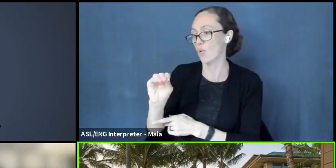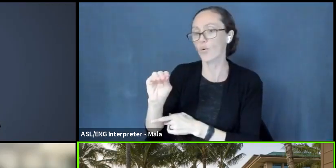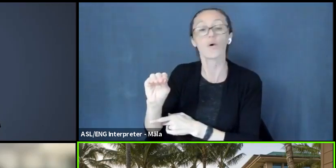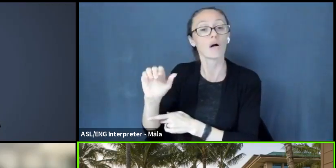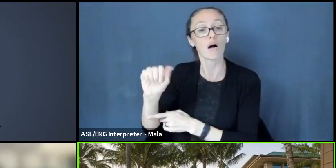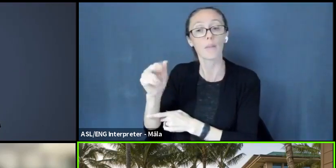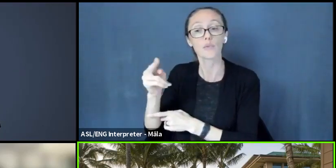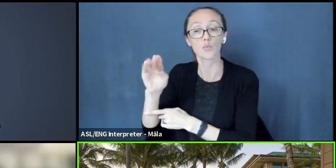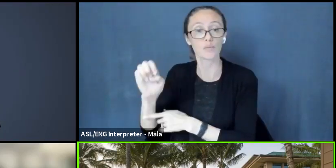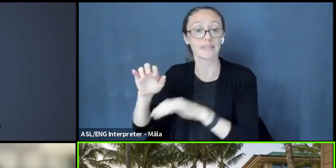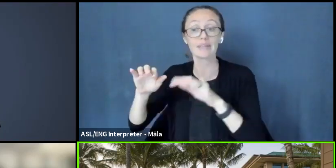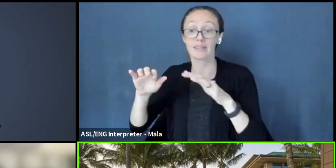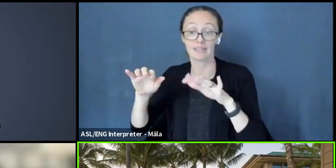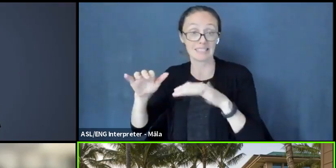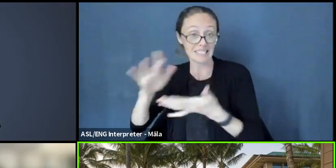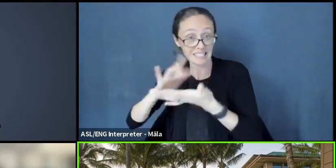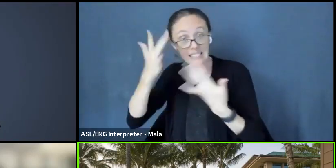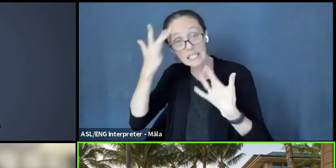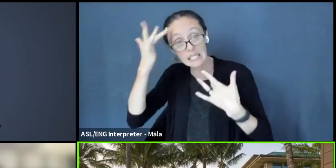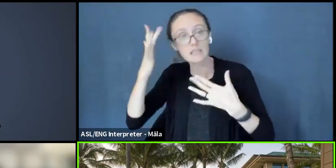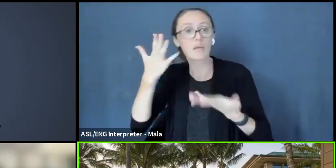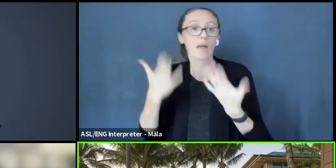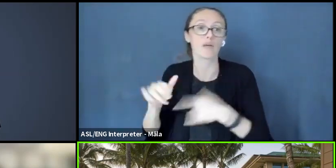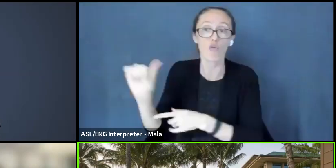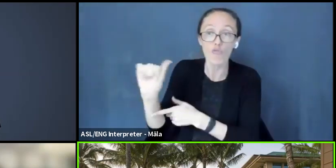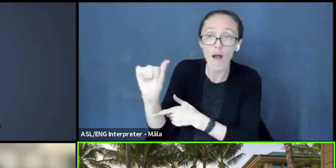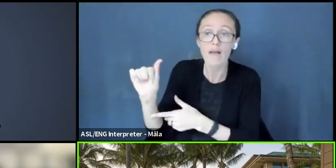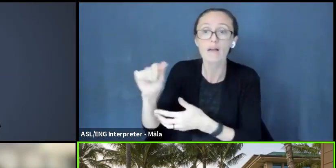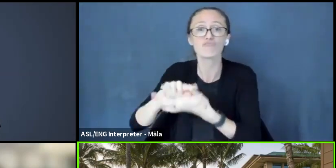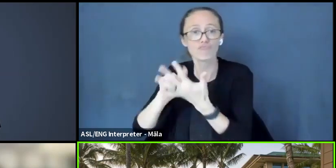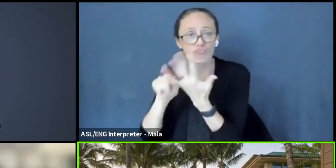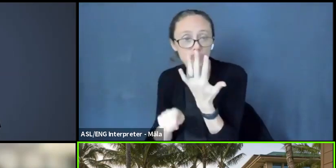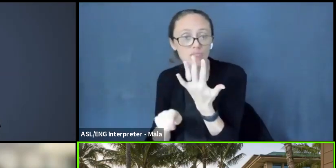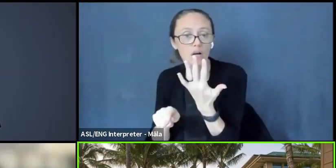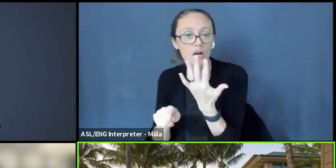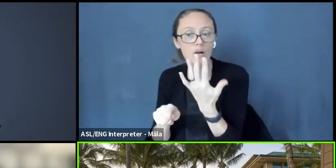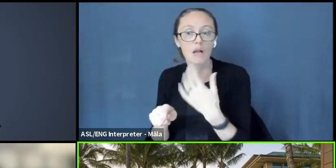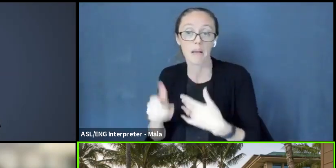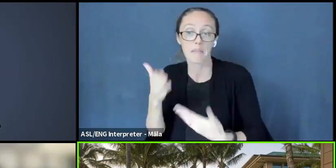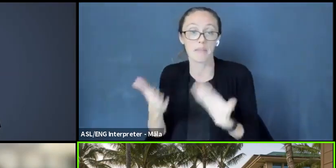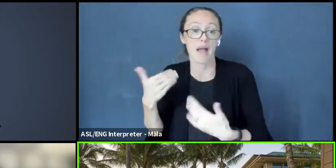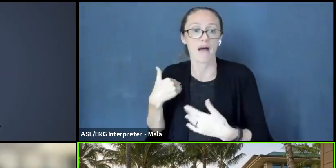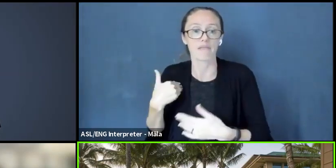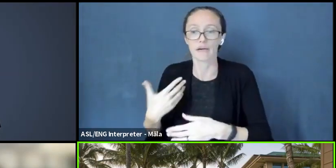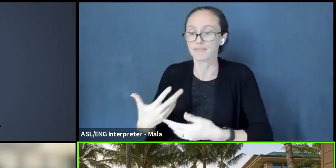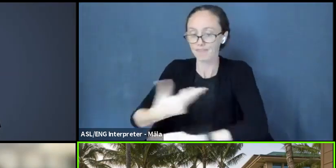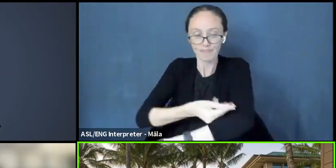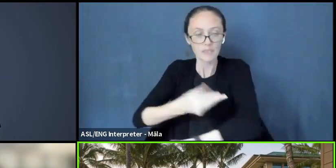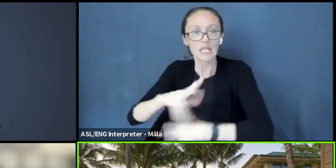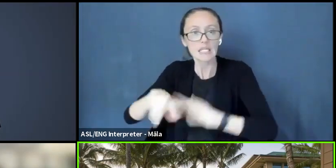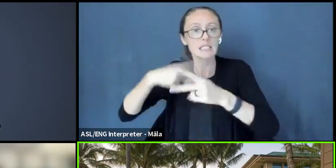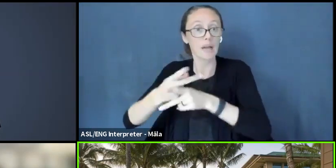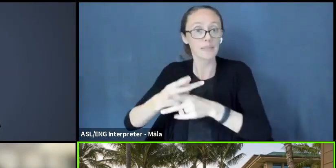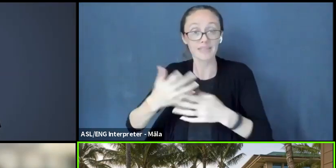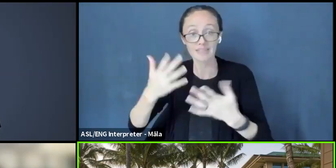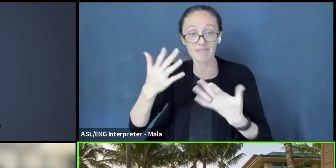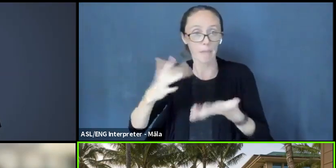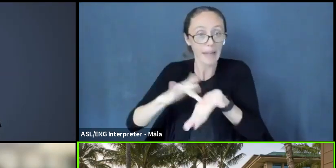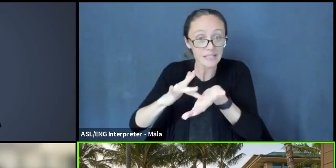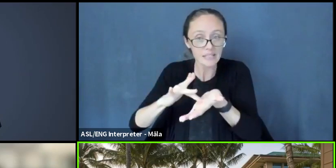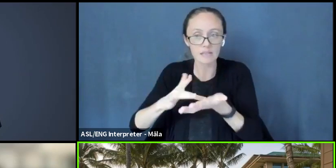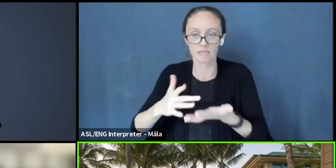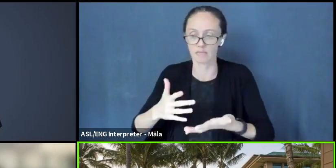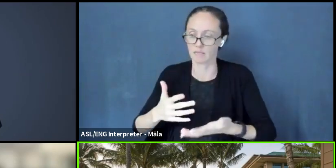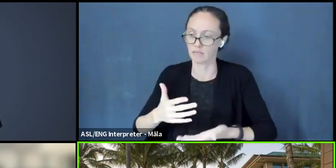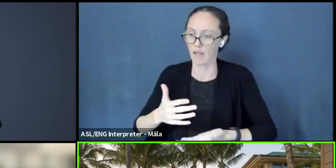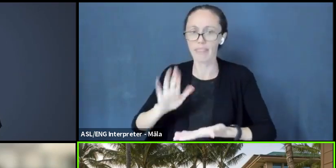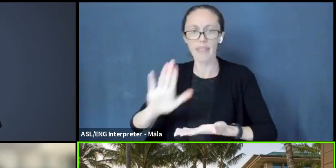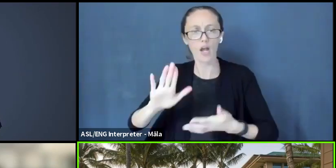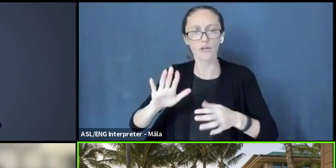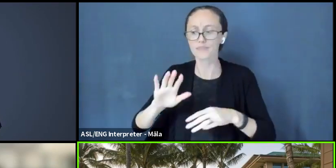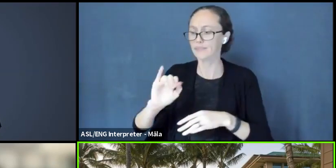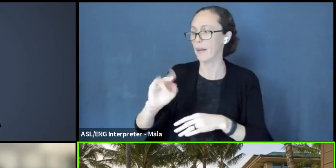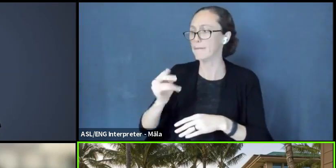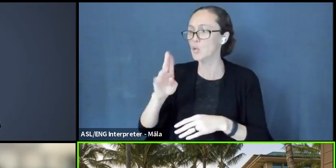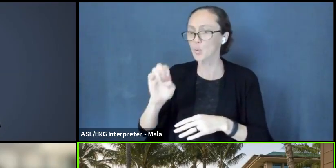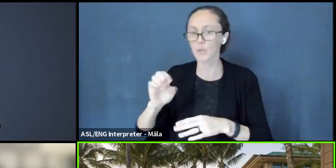Maybe injection medicine helps to keep immune system suppressed or slightly weakens immune